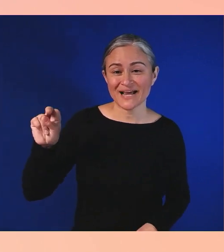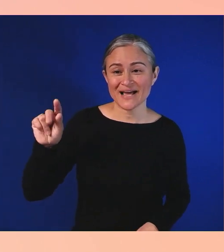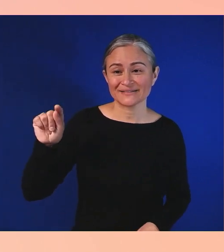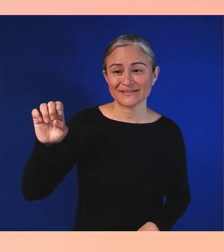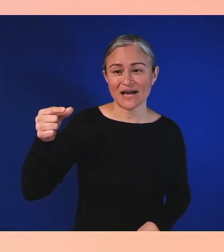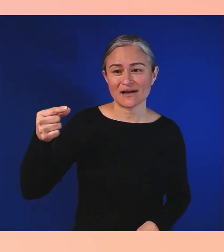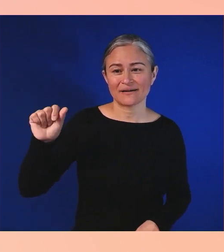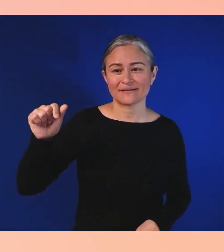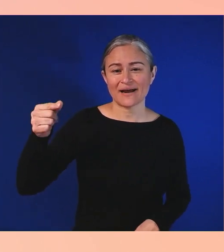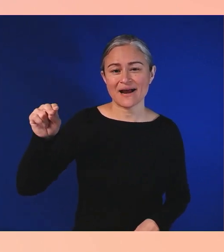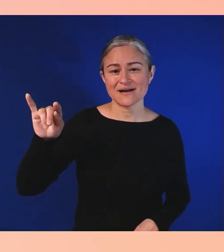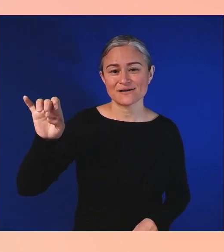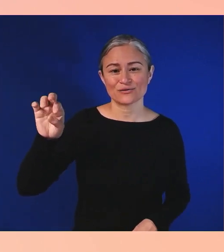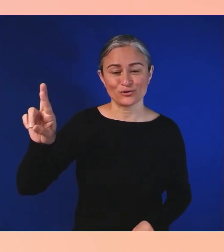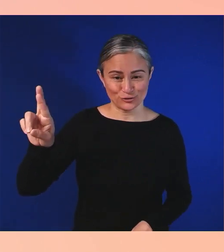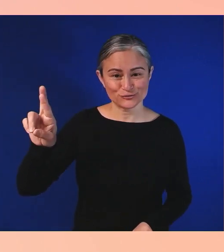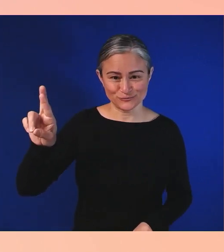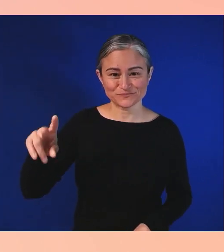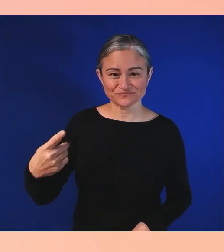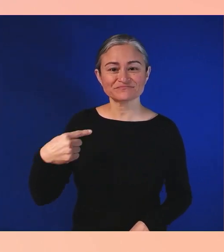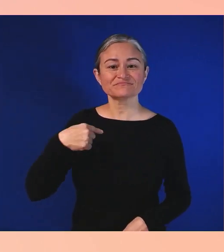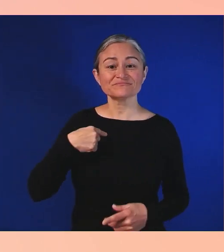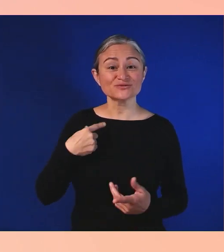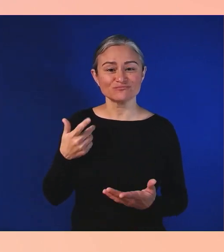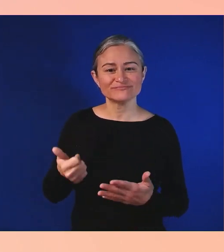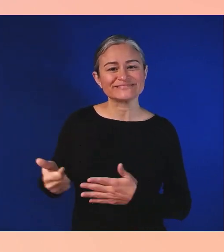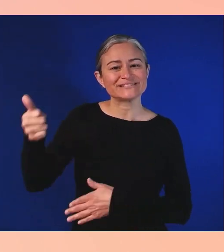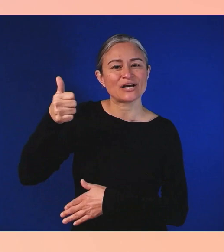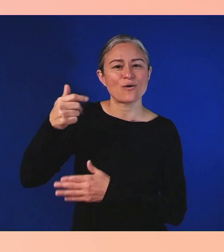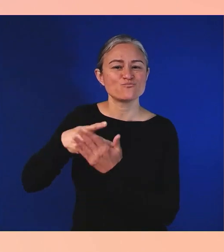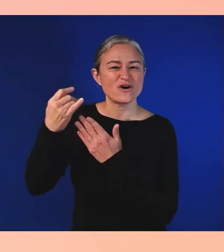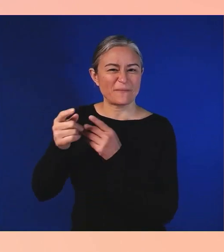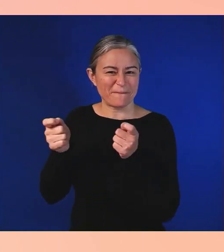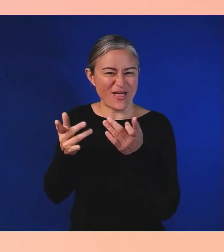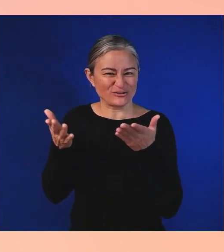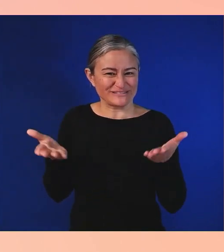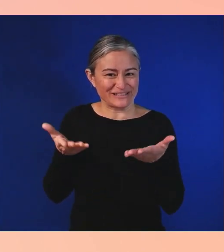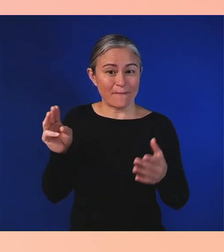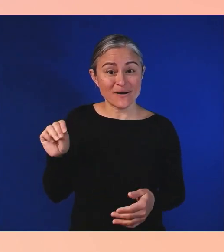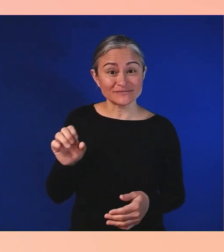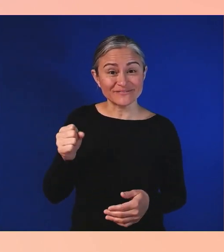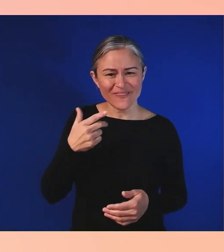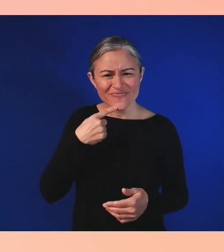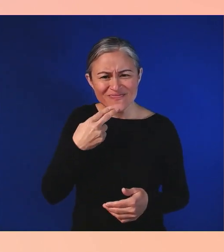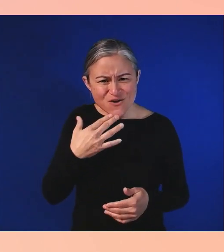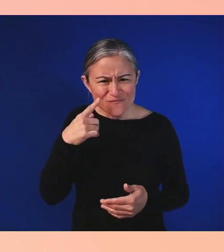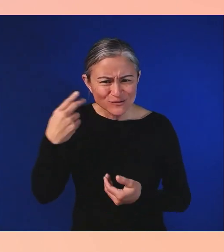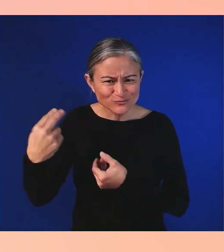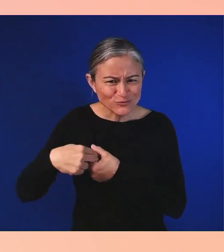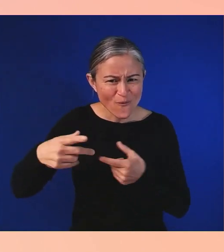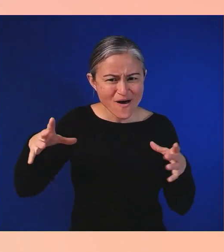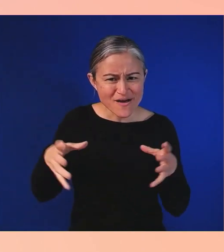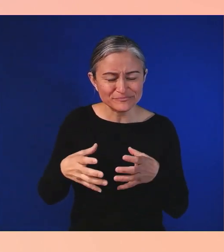Thanks so much for joining our breakout session today. We're here today to talk about inclusive development and how you can empower developers